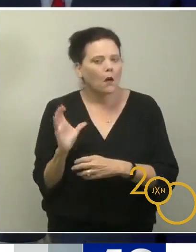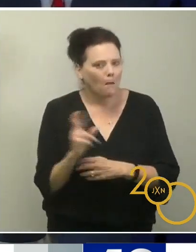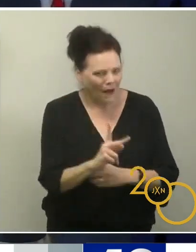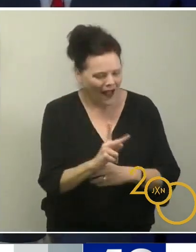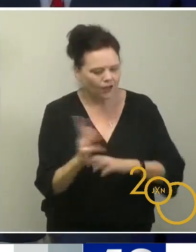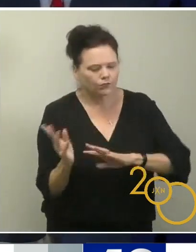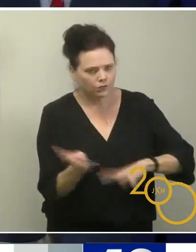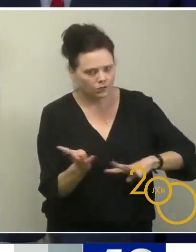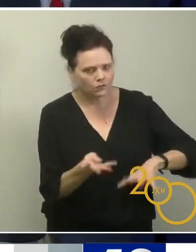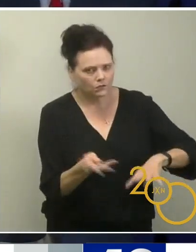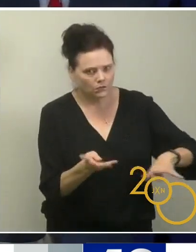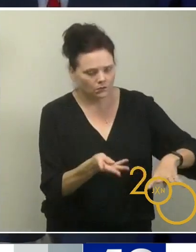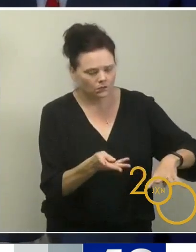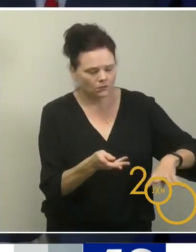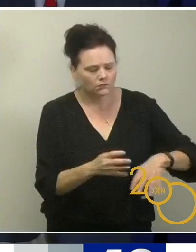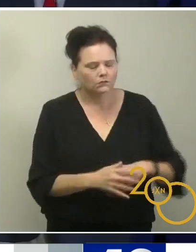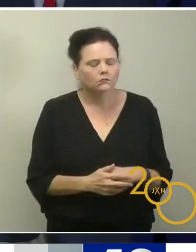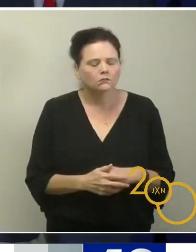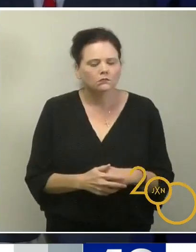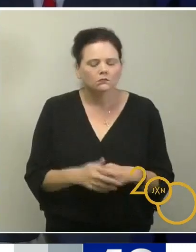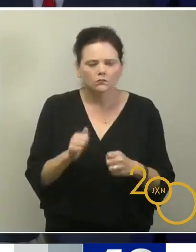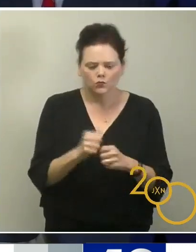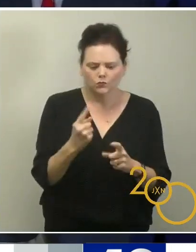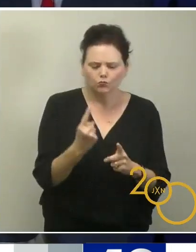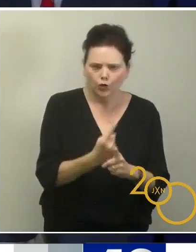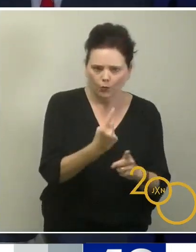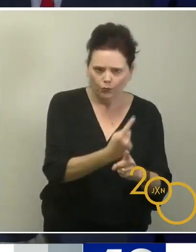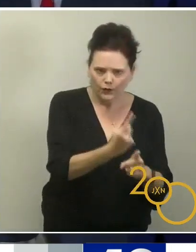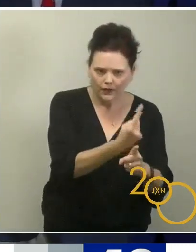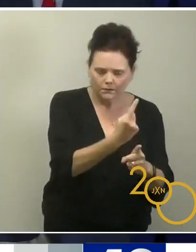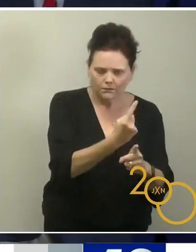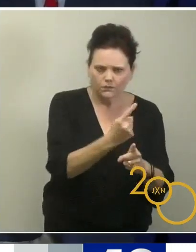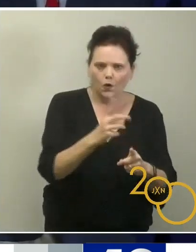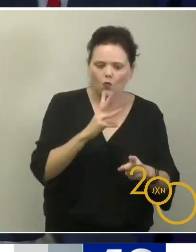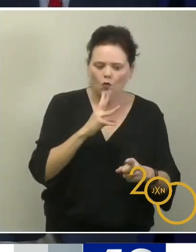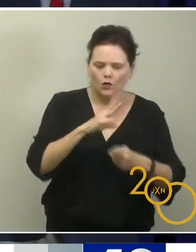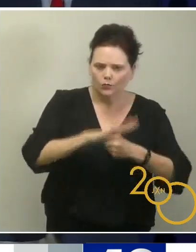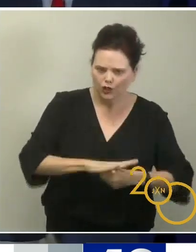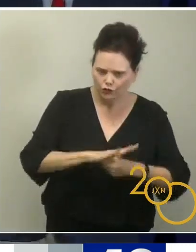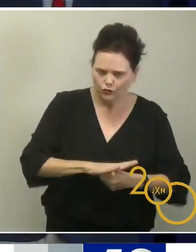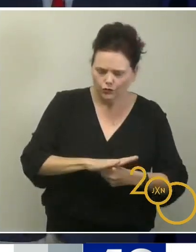AND WHAT WE ARE DOING AND WITH A JOINT EFFORT IS. INSURED THAT WE GET THE WATER